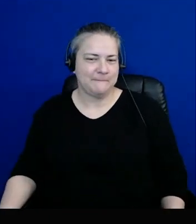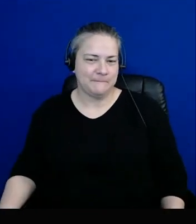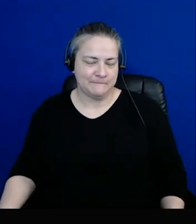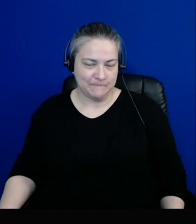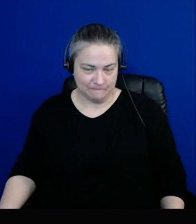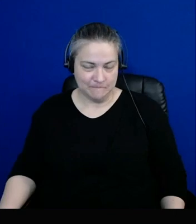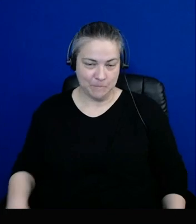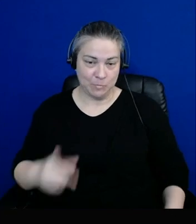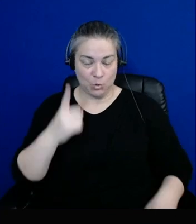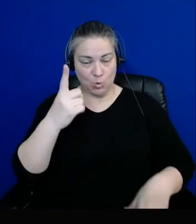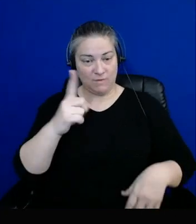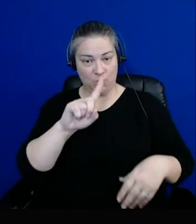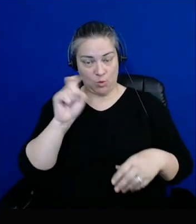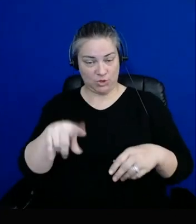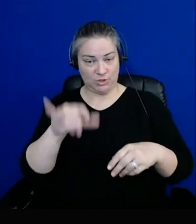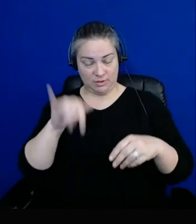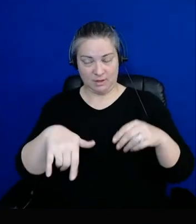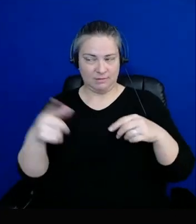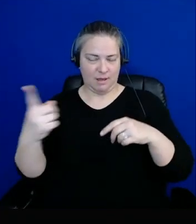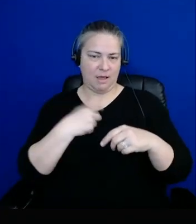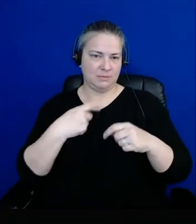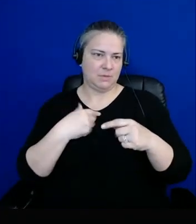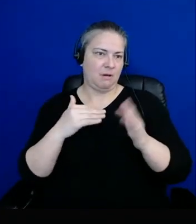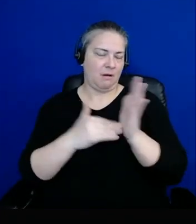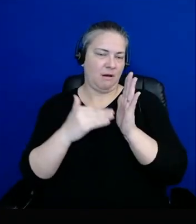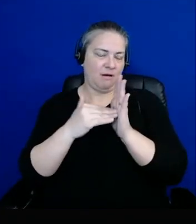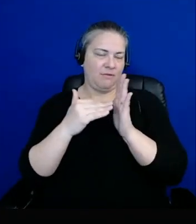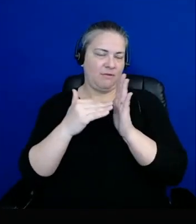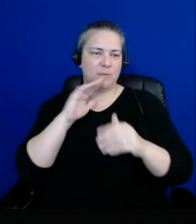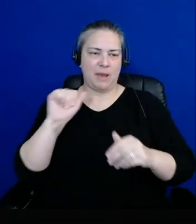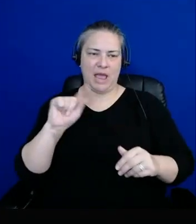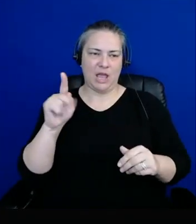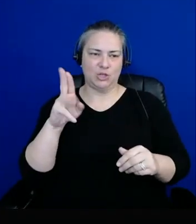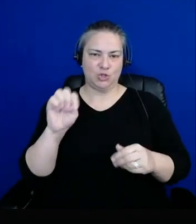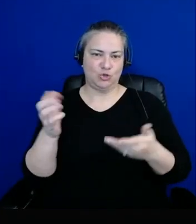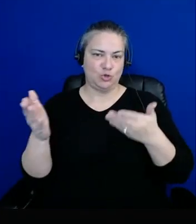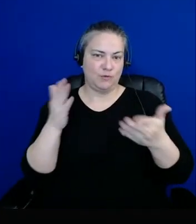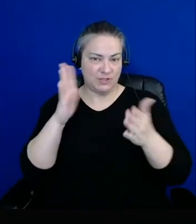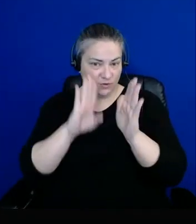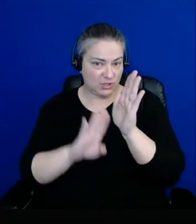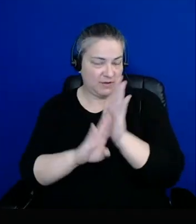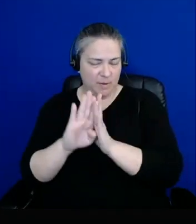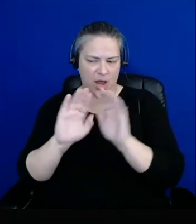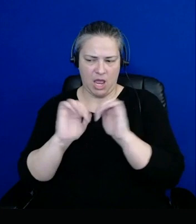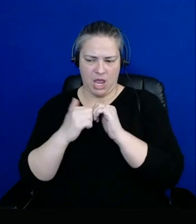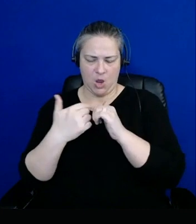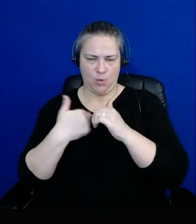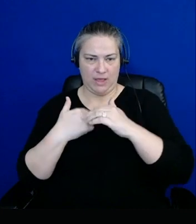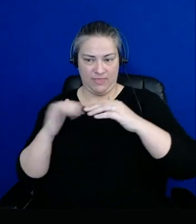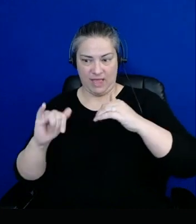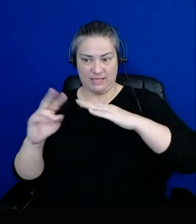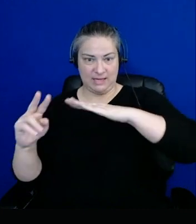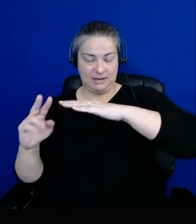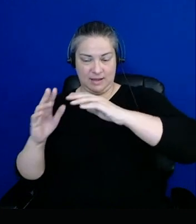So one of the questions that I get asked a lot when we talk about Azure services for developers is: How do we bridge the gap?